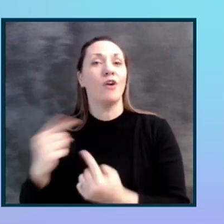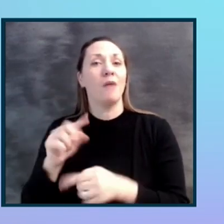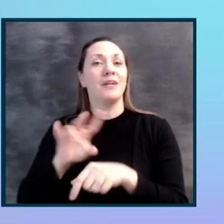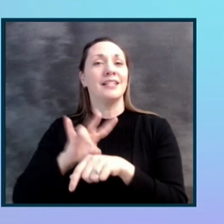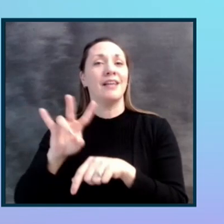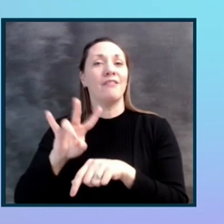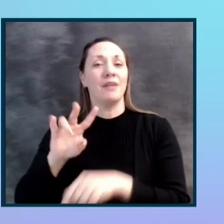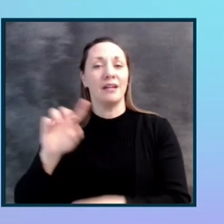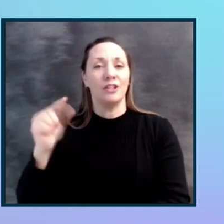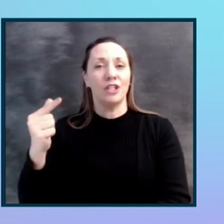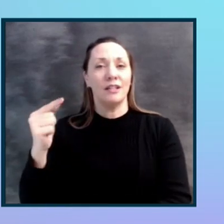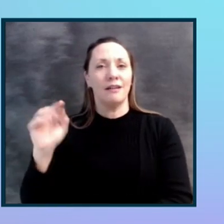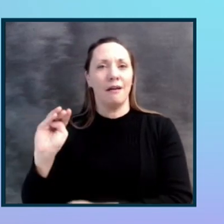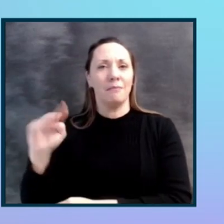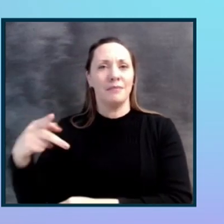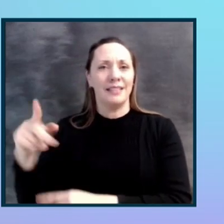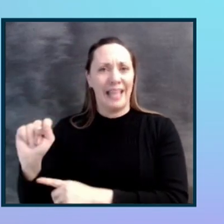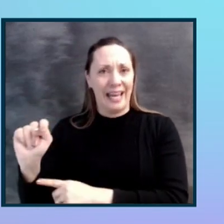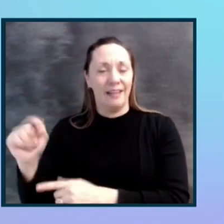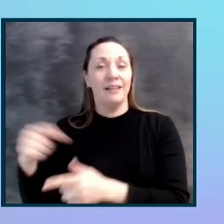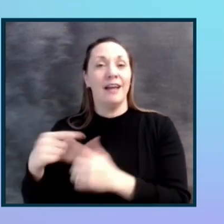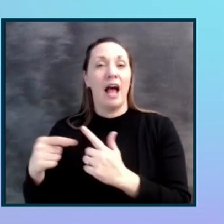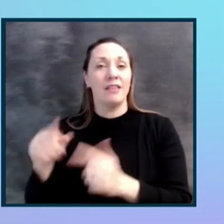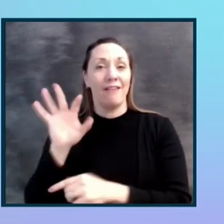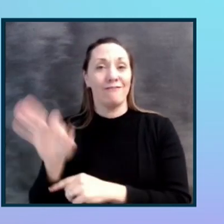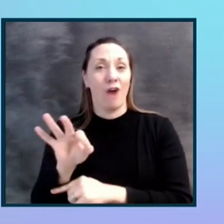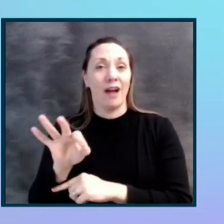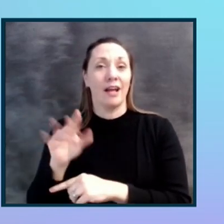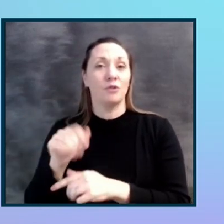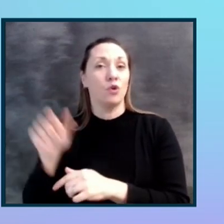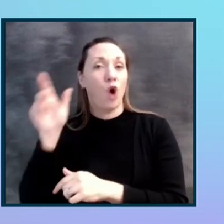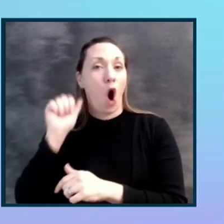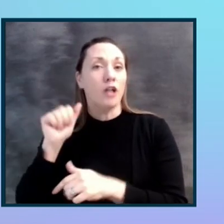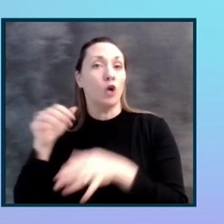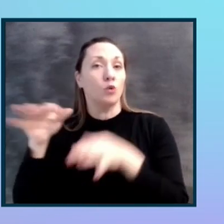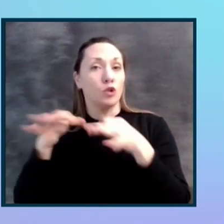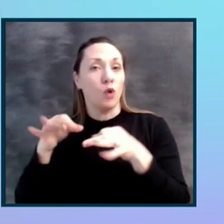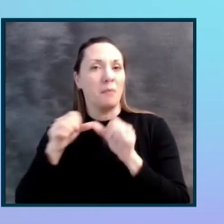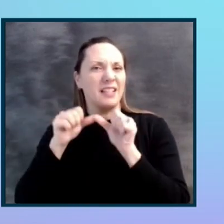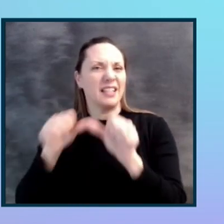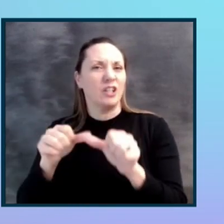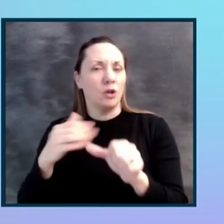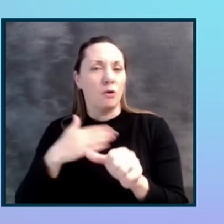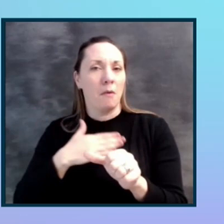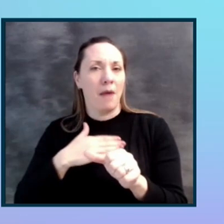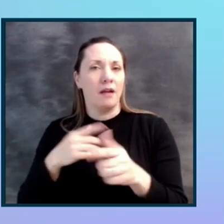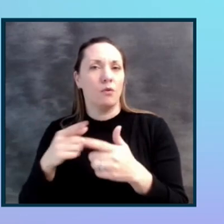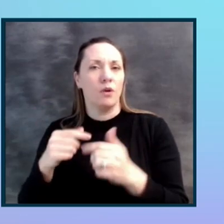And Friday, I'm doing an audio described continuation of my play through with Janissary of God of War.